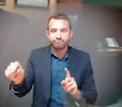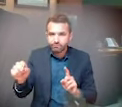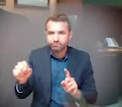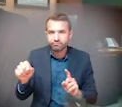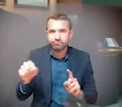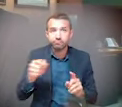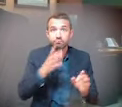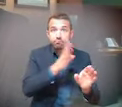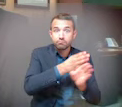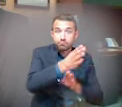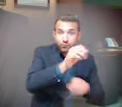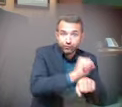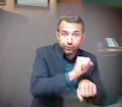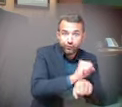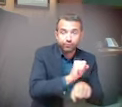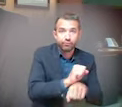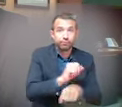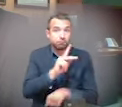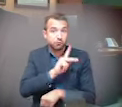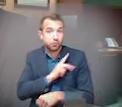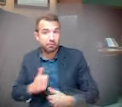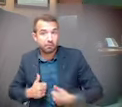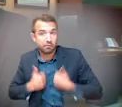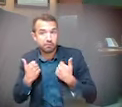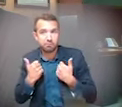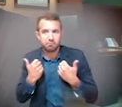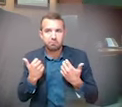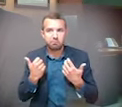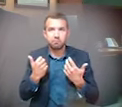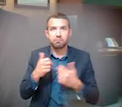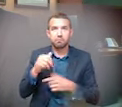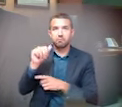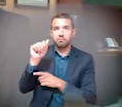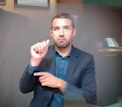professionally in your own work or personally? Anil, can we start with you?